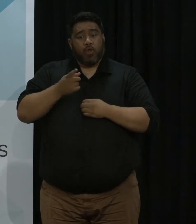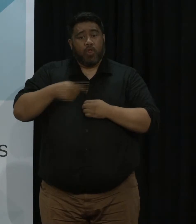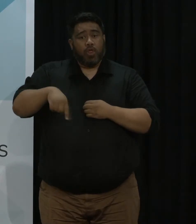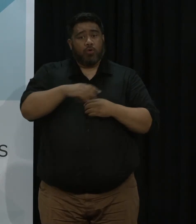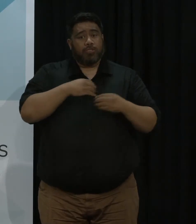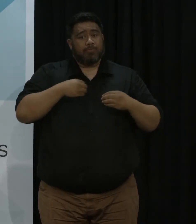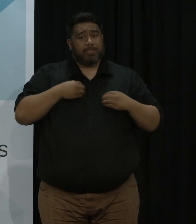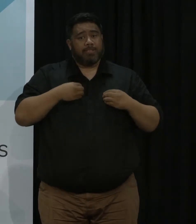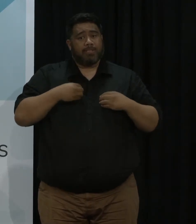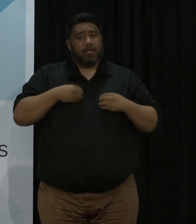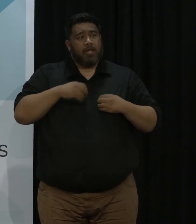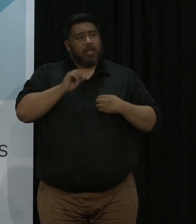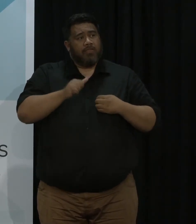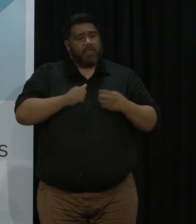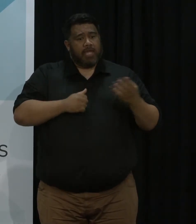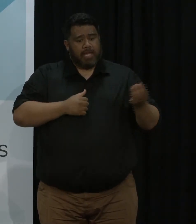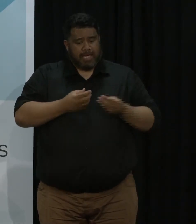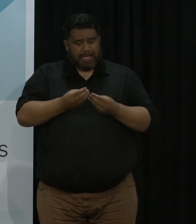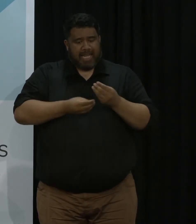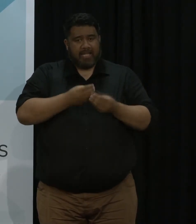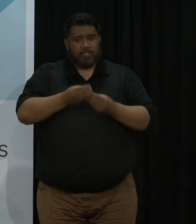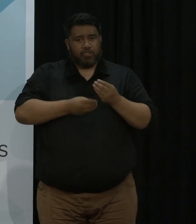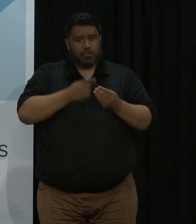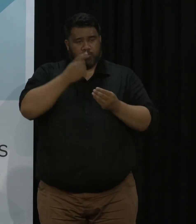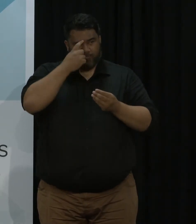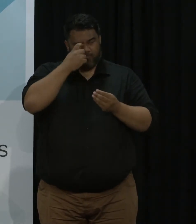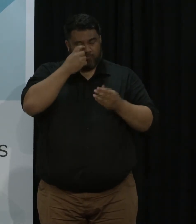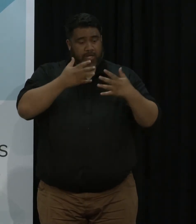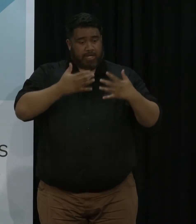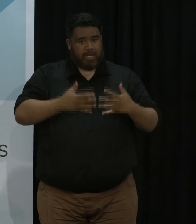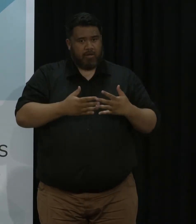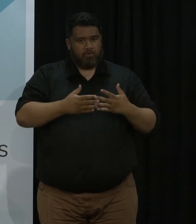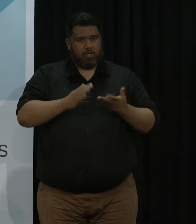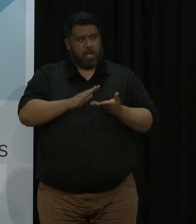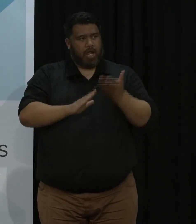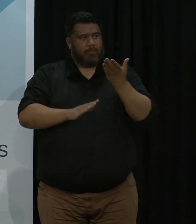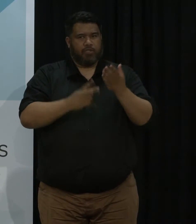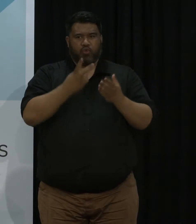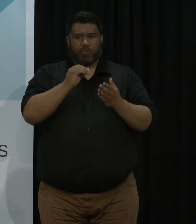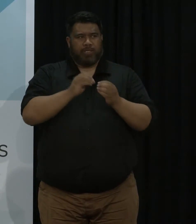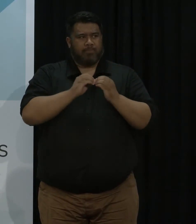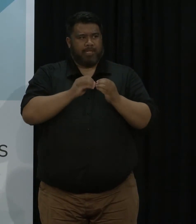to businesses last year and this year, those non-financial